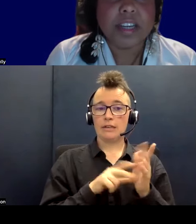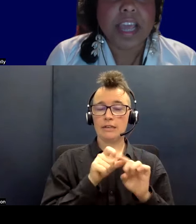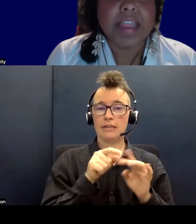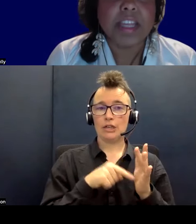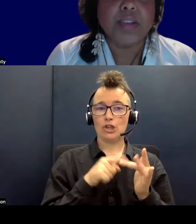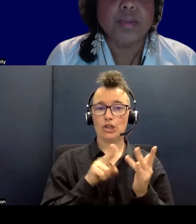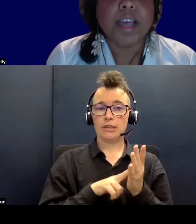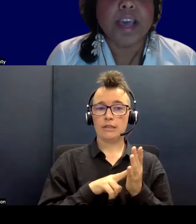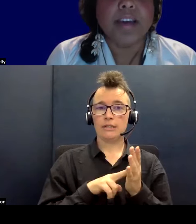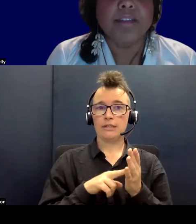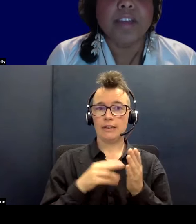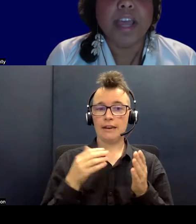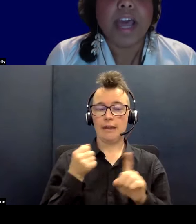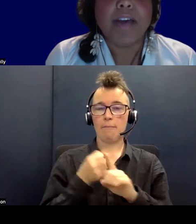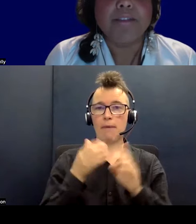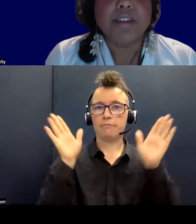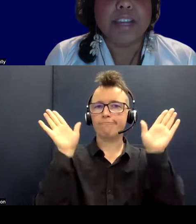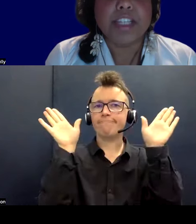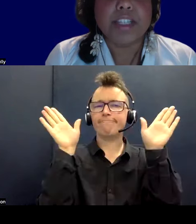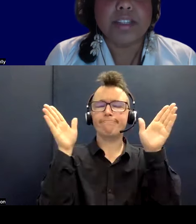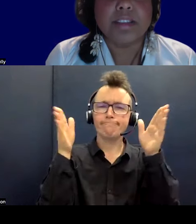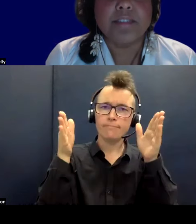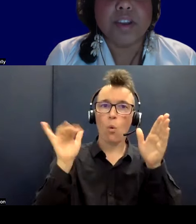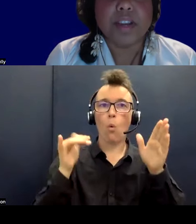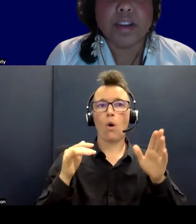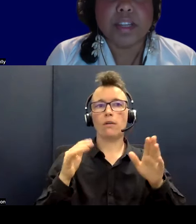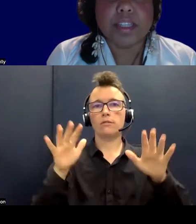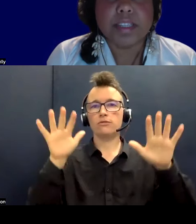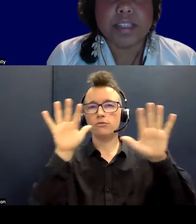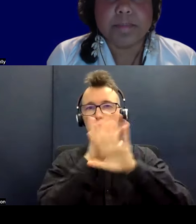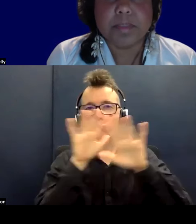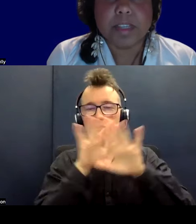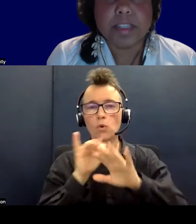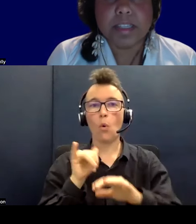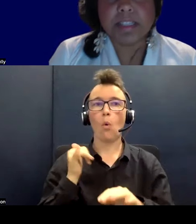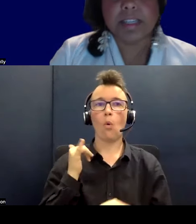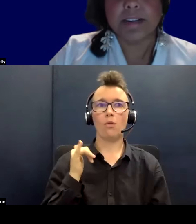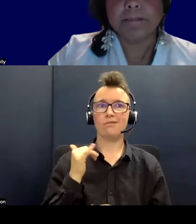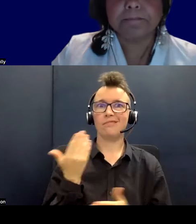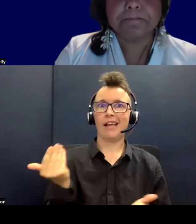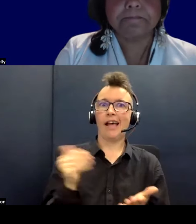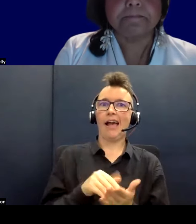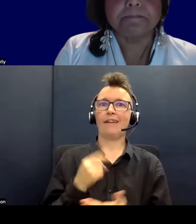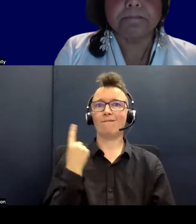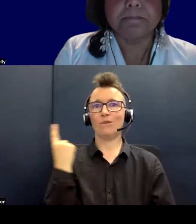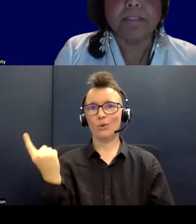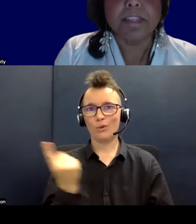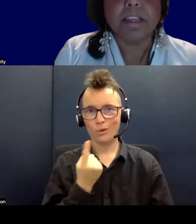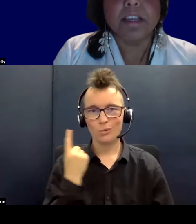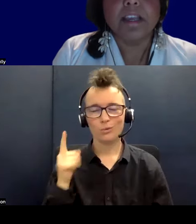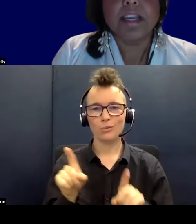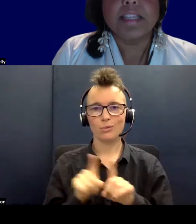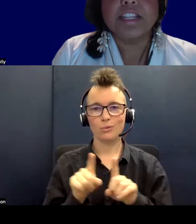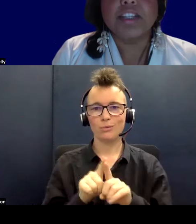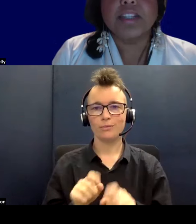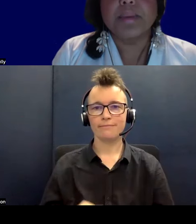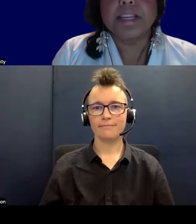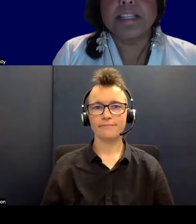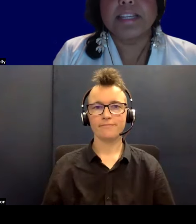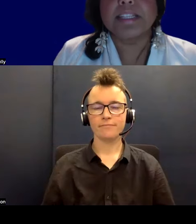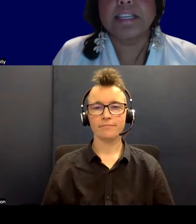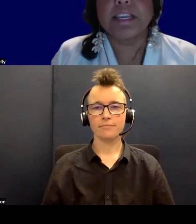and then you also have variations in vertigo to consider. Essentially when conducting a